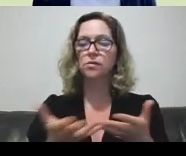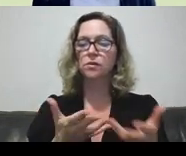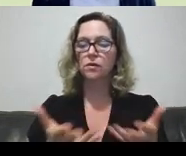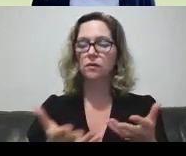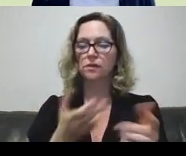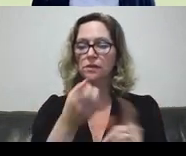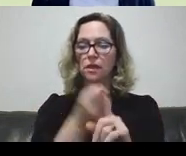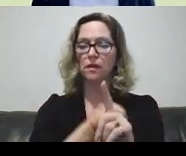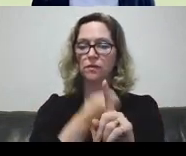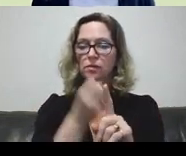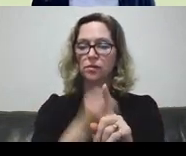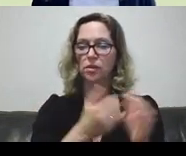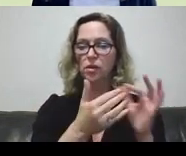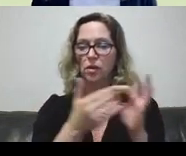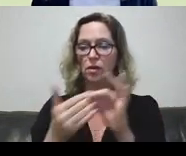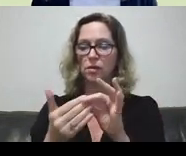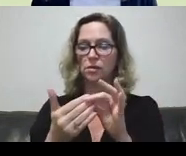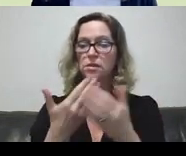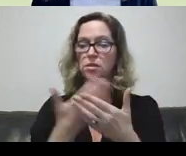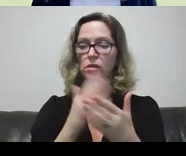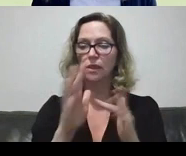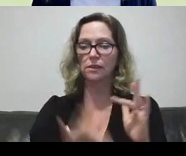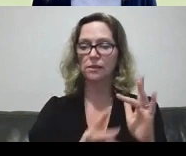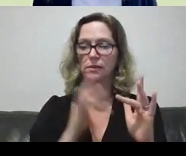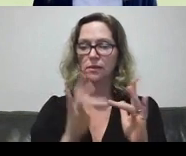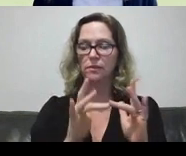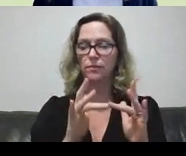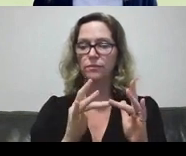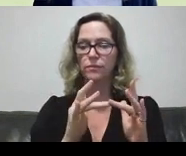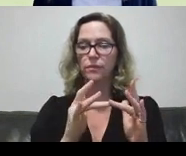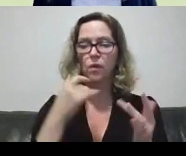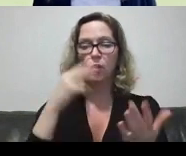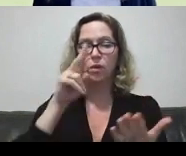on our website so you should always read a service agreement carefully before